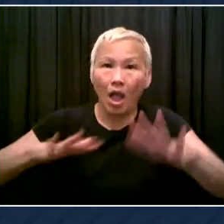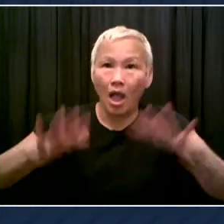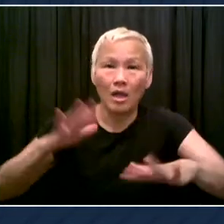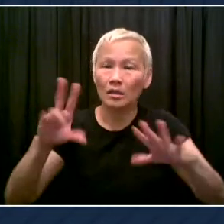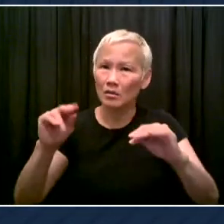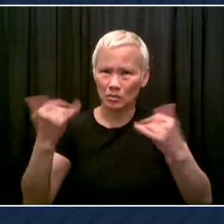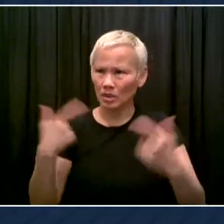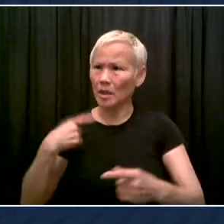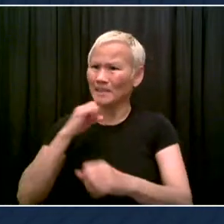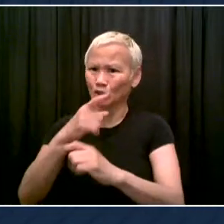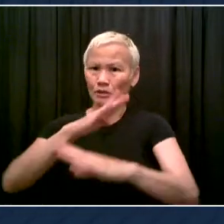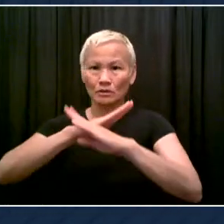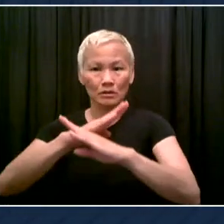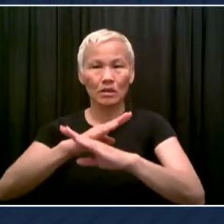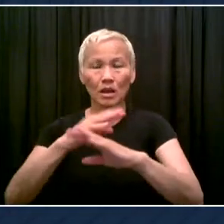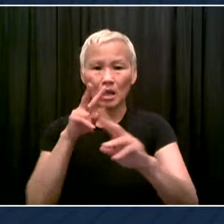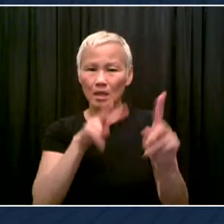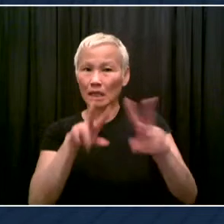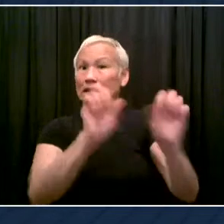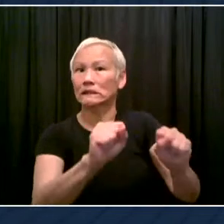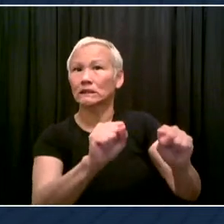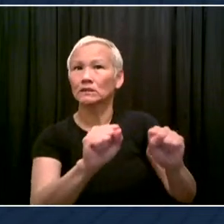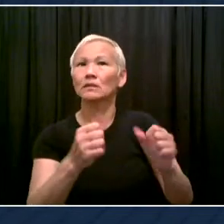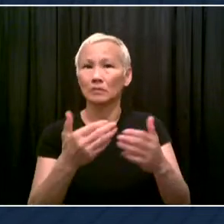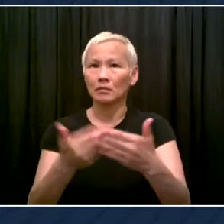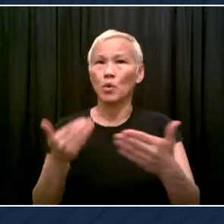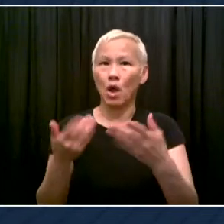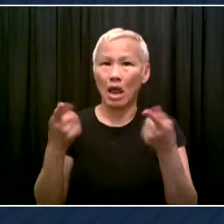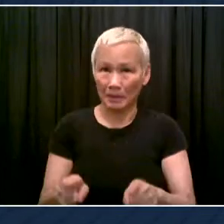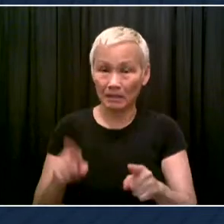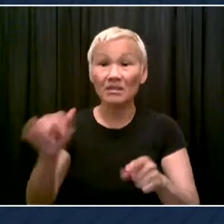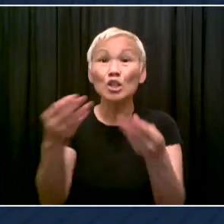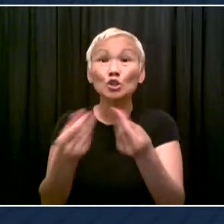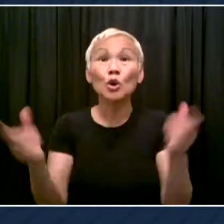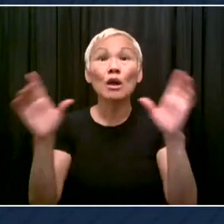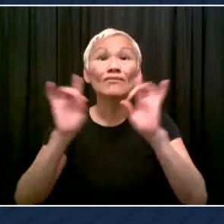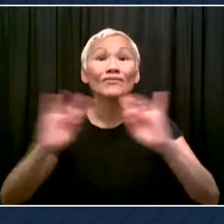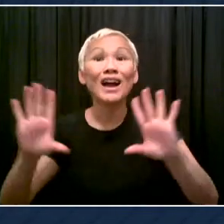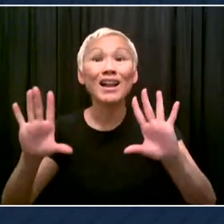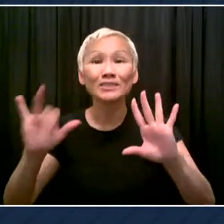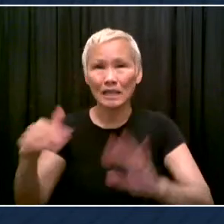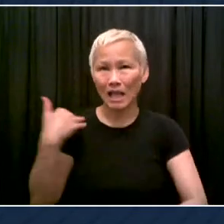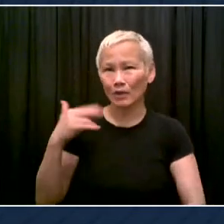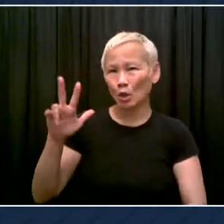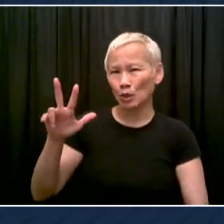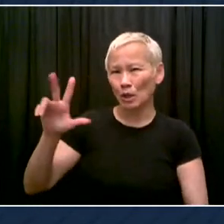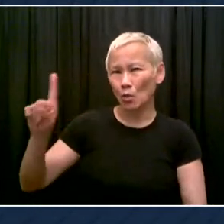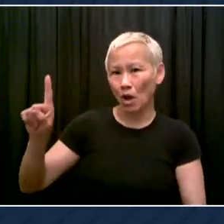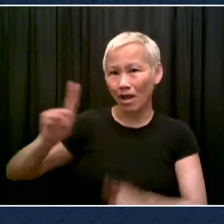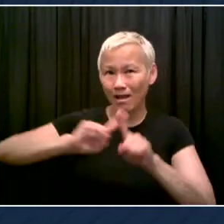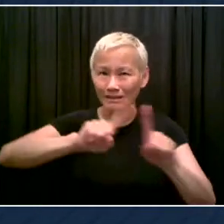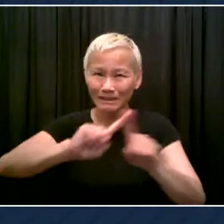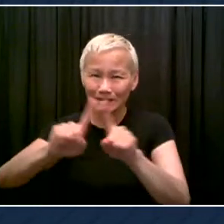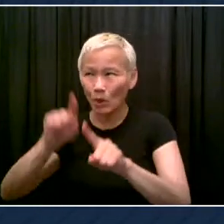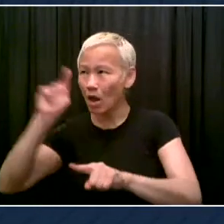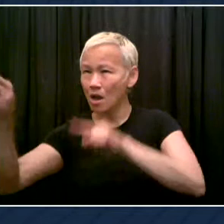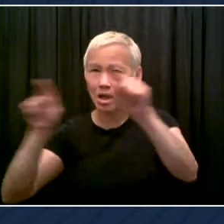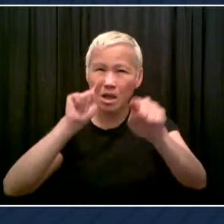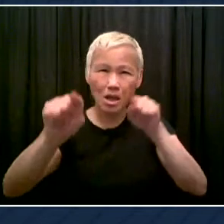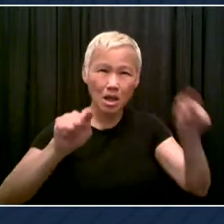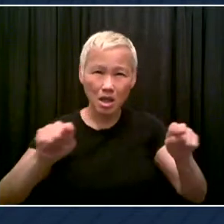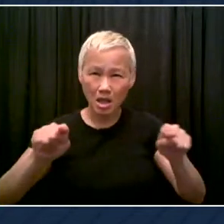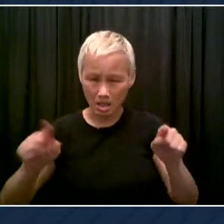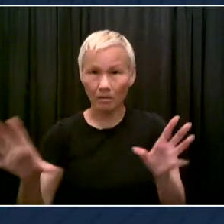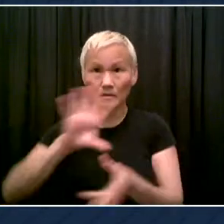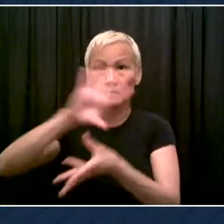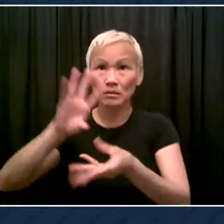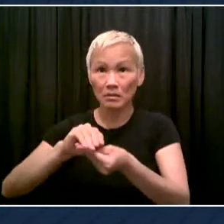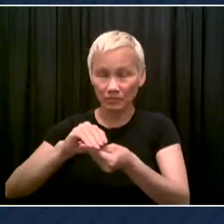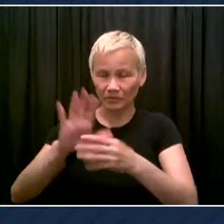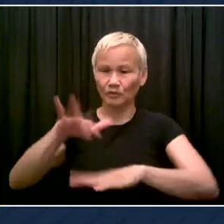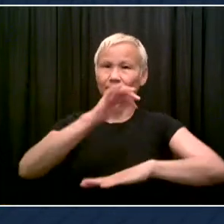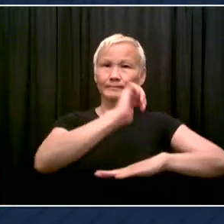IT EVEN BEGINS.